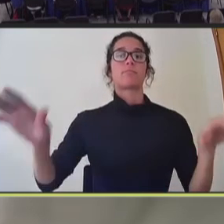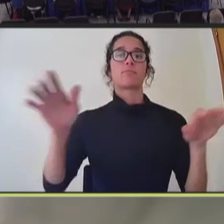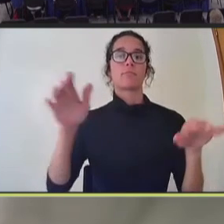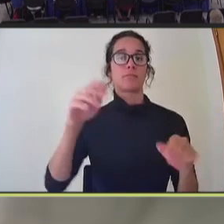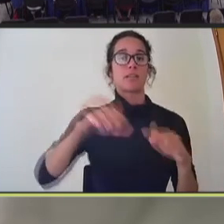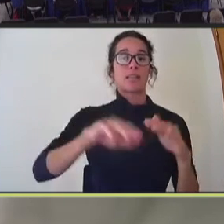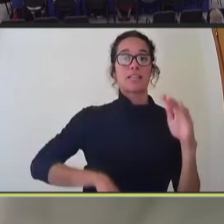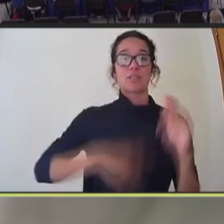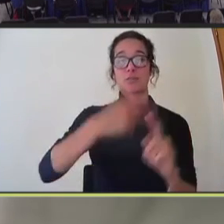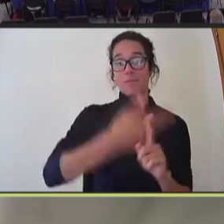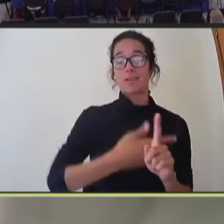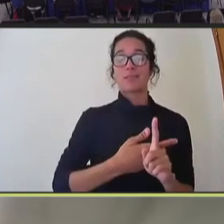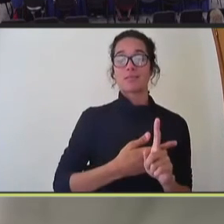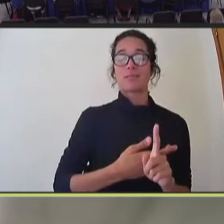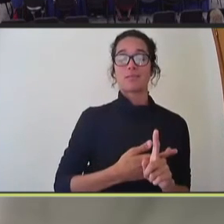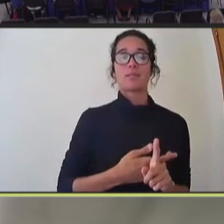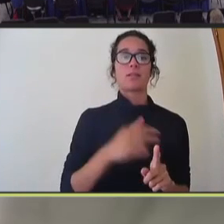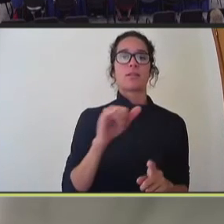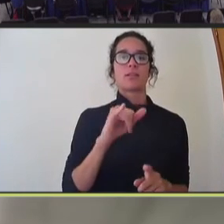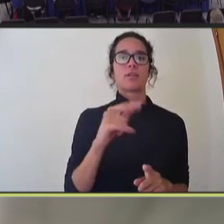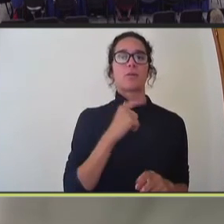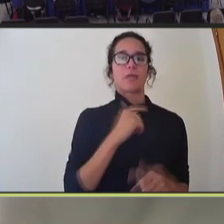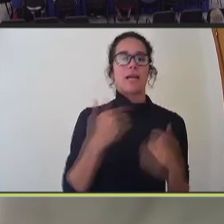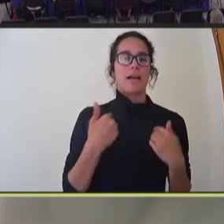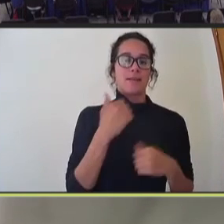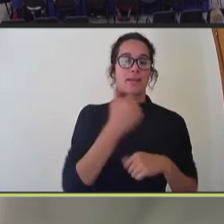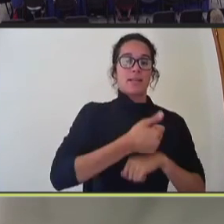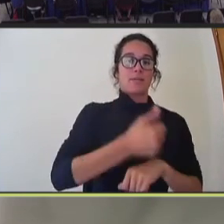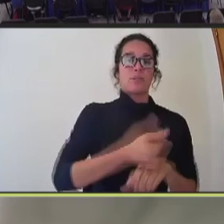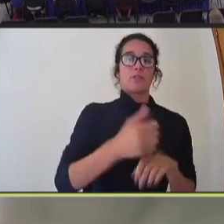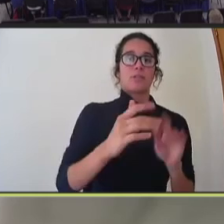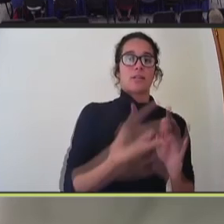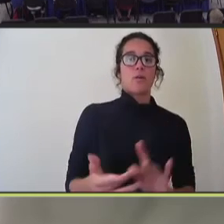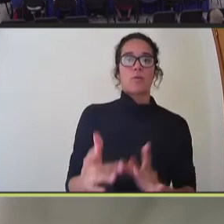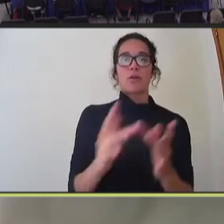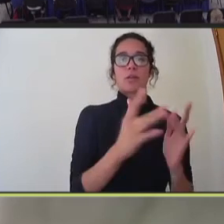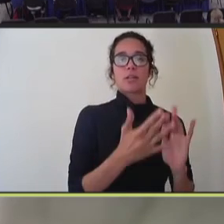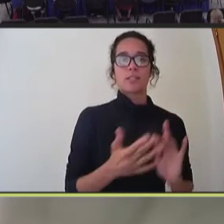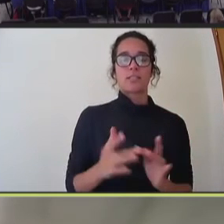established networks and capabilities, that we continuously explore new technologies and